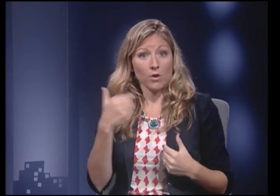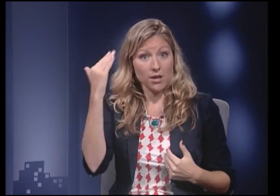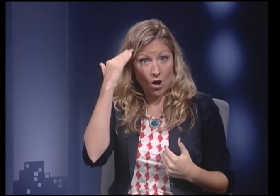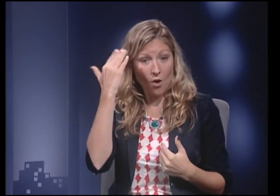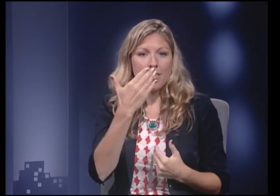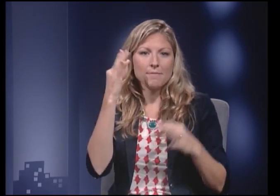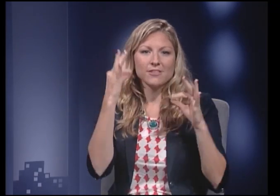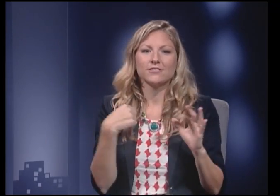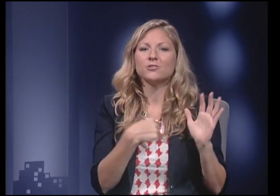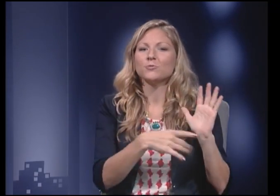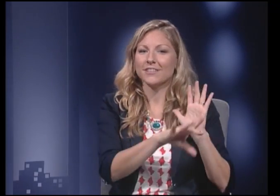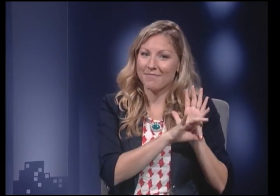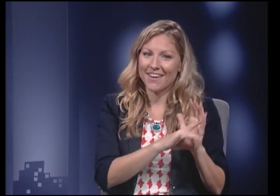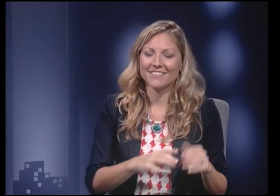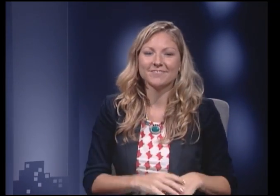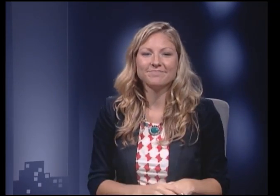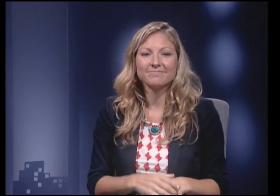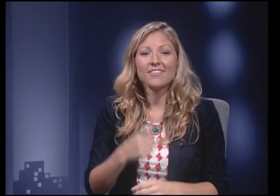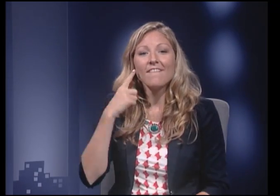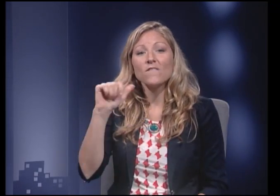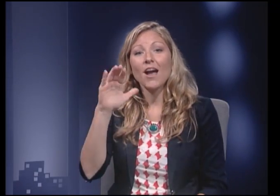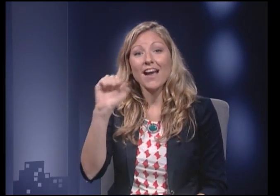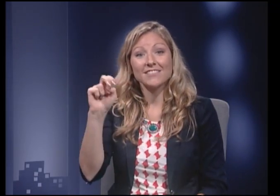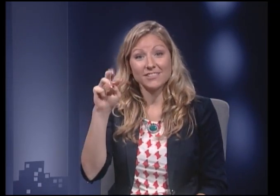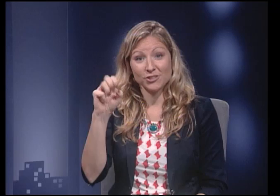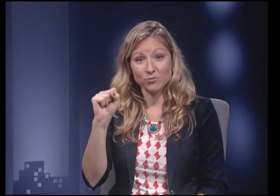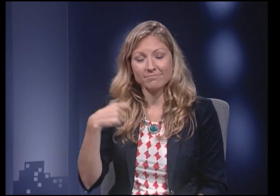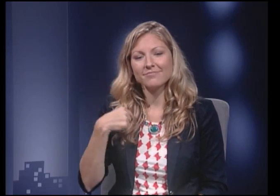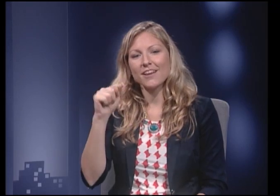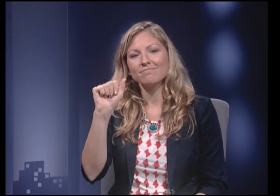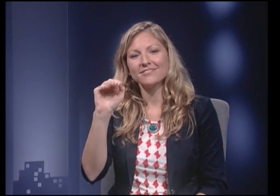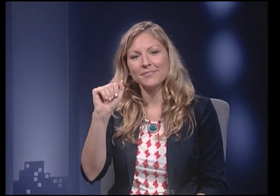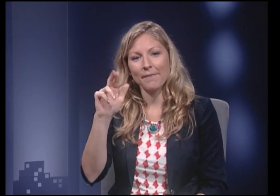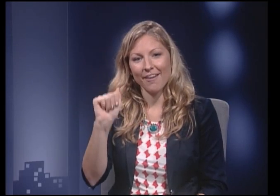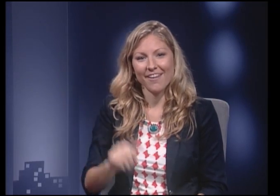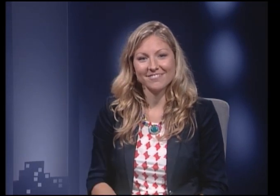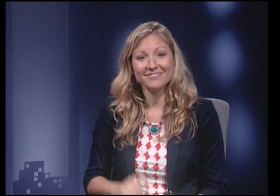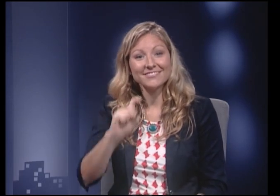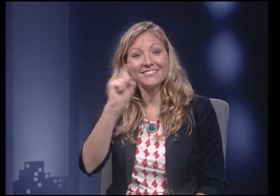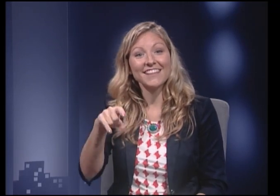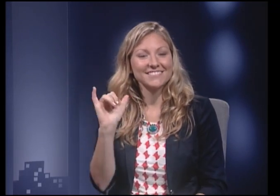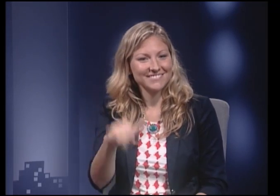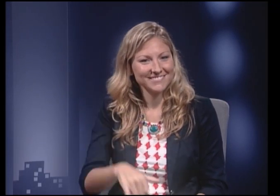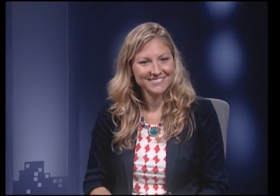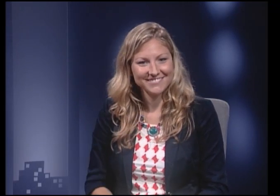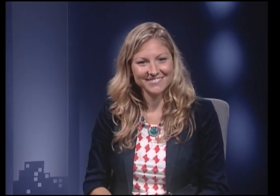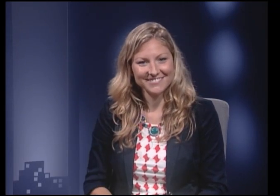The more we know, the better decisions we make. For ACCESS News, I'm Tamara and that's Texas.